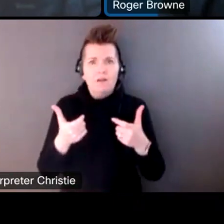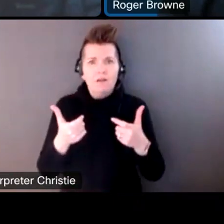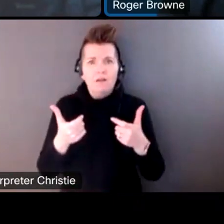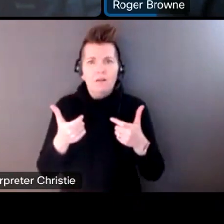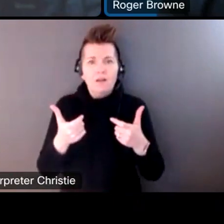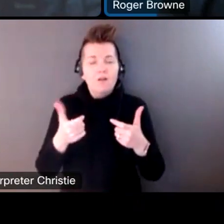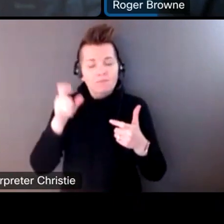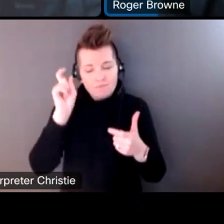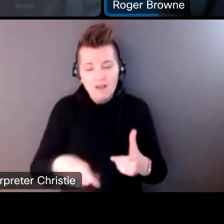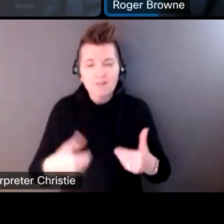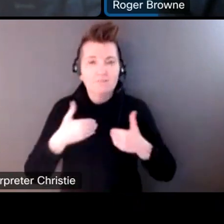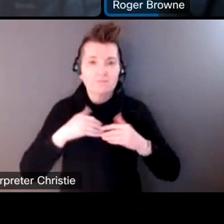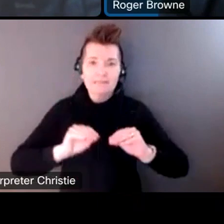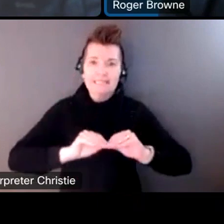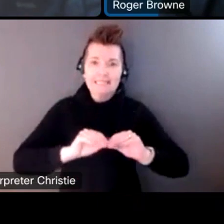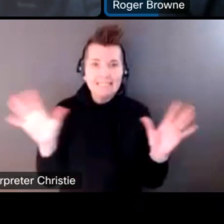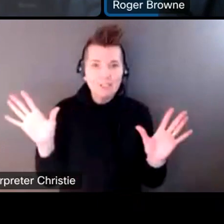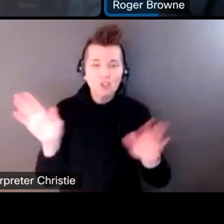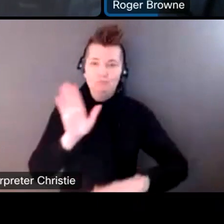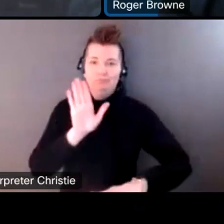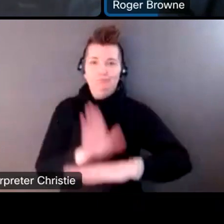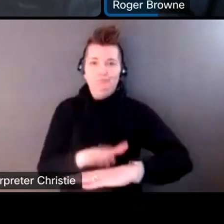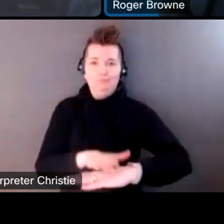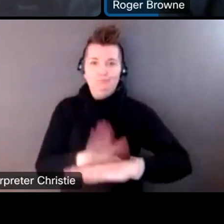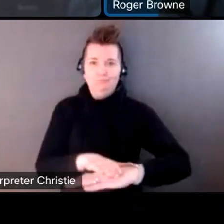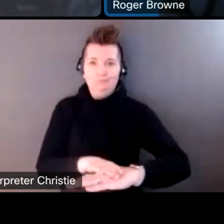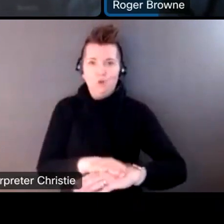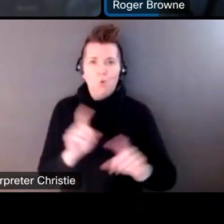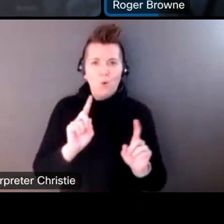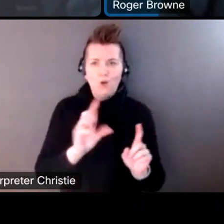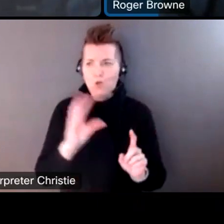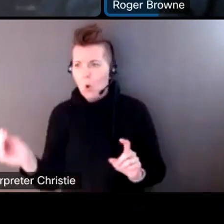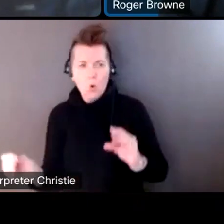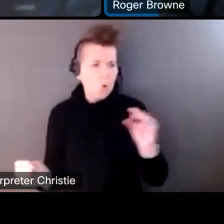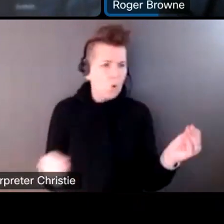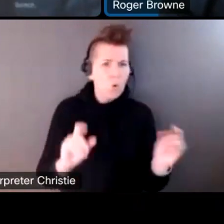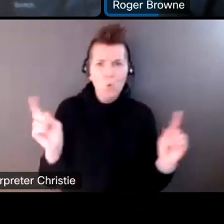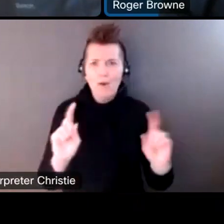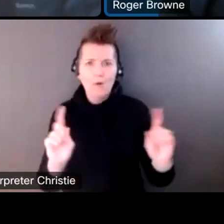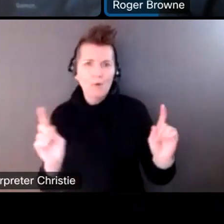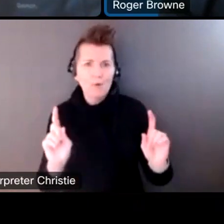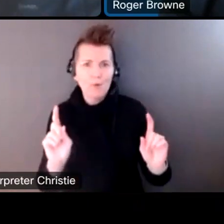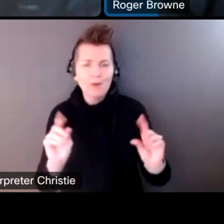is provided to people utilizing sidewalks or in the cycling lanes well in advance and